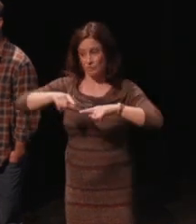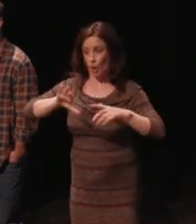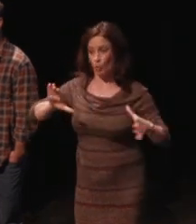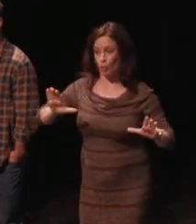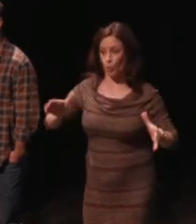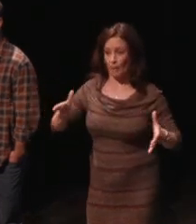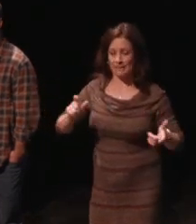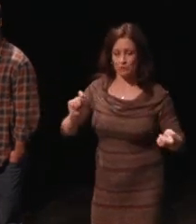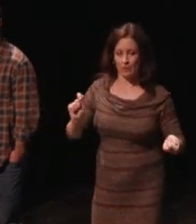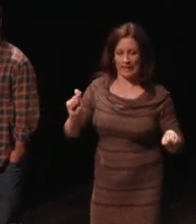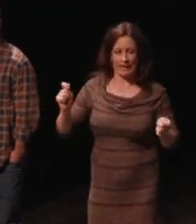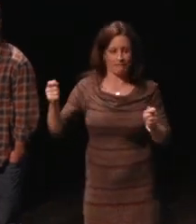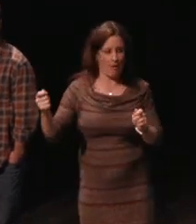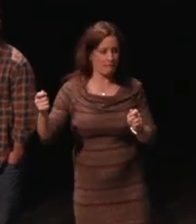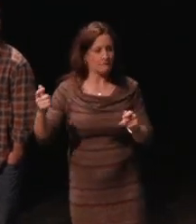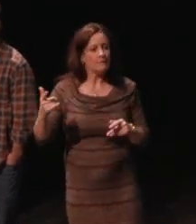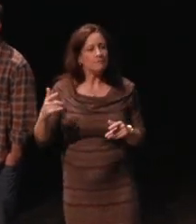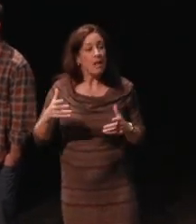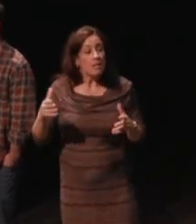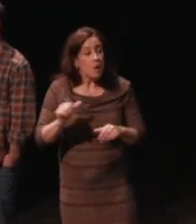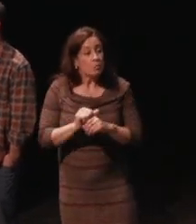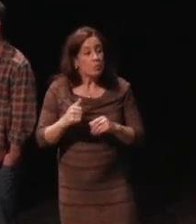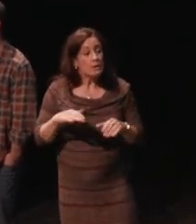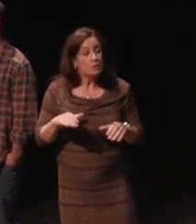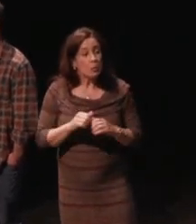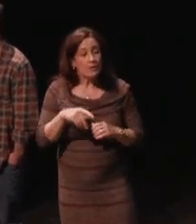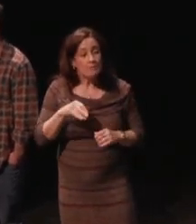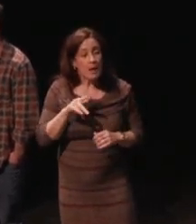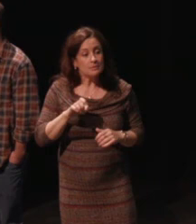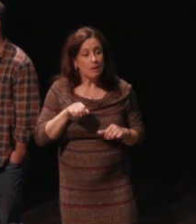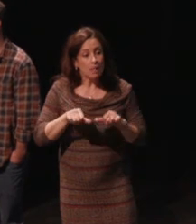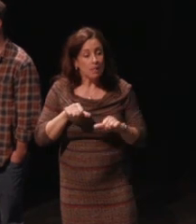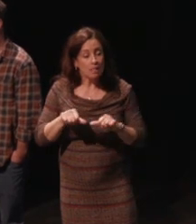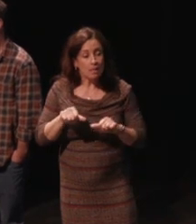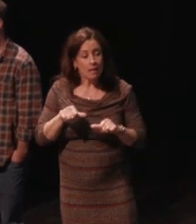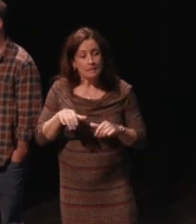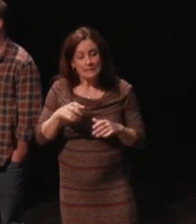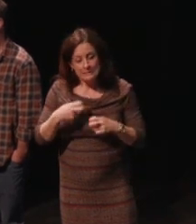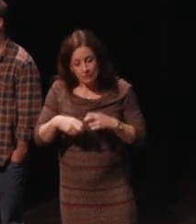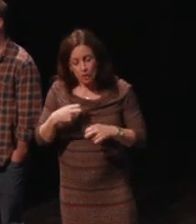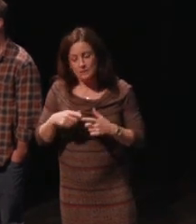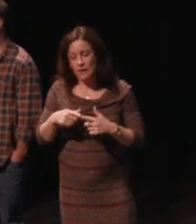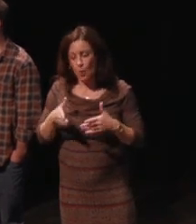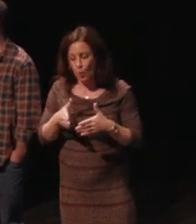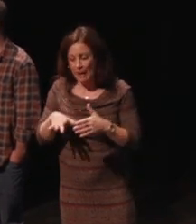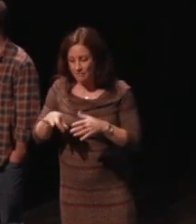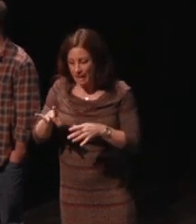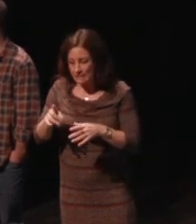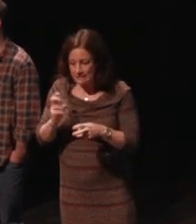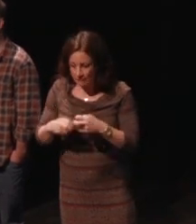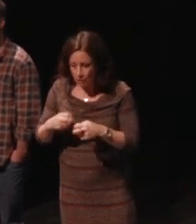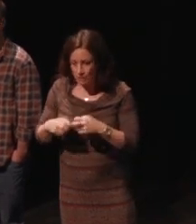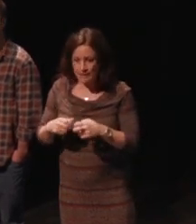There's a whole bunch more work we can do with puzzle difficulty, wayfinding difficulty, customizing combat, bespoke a lot of what Jason talked about,